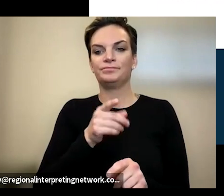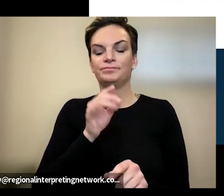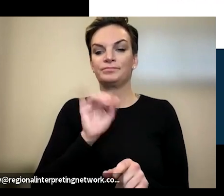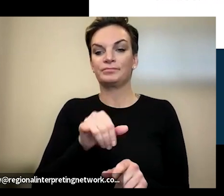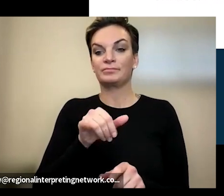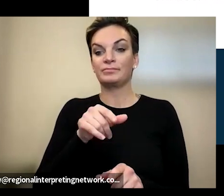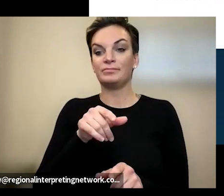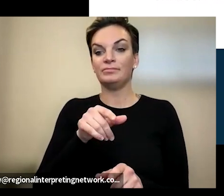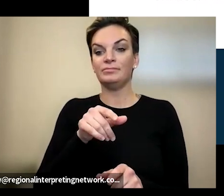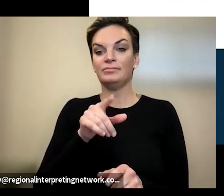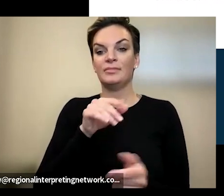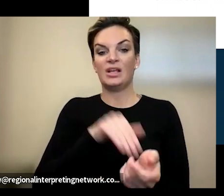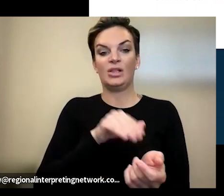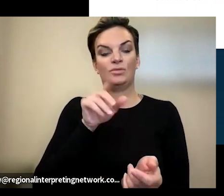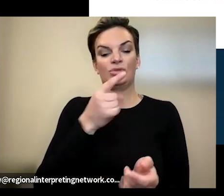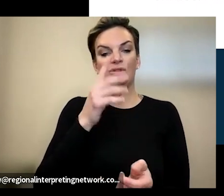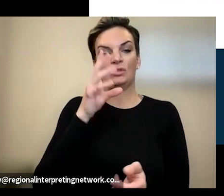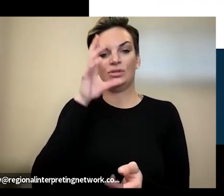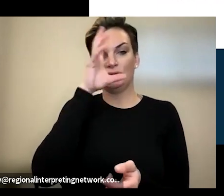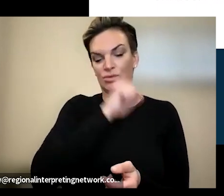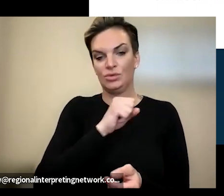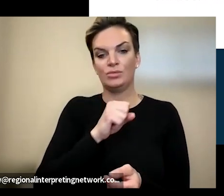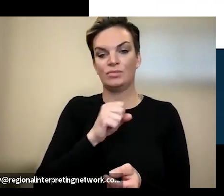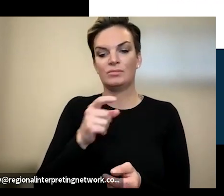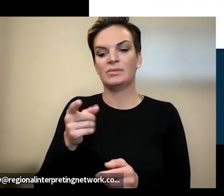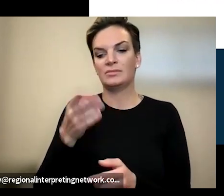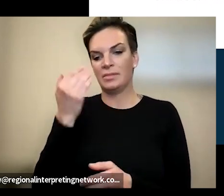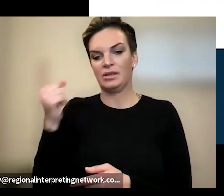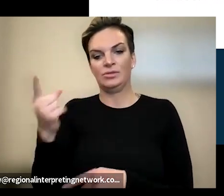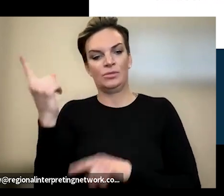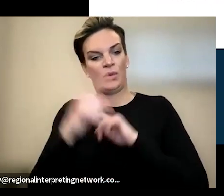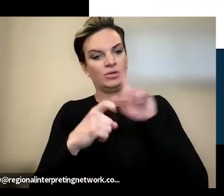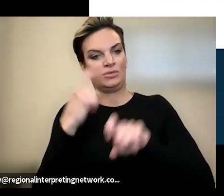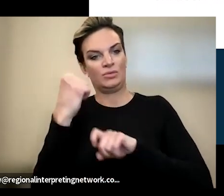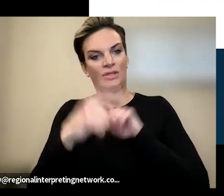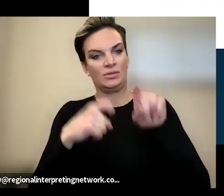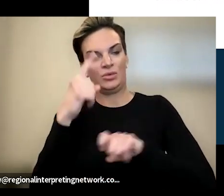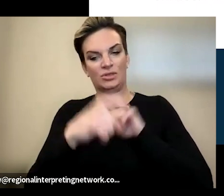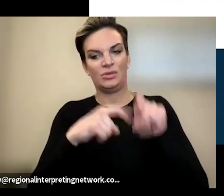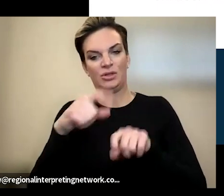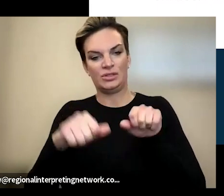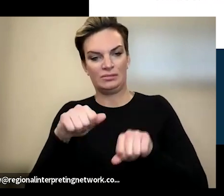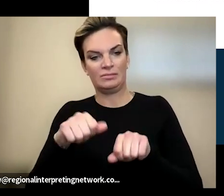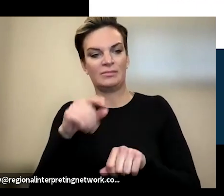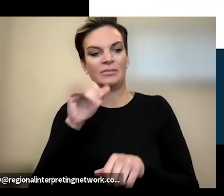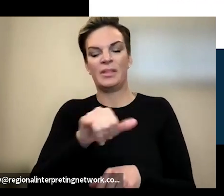that just questioning, actively questioning a potential diagnosis that's seen as pathological